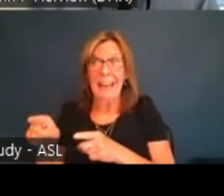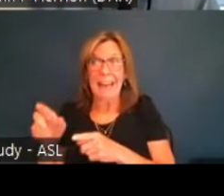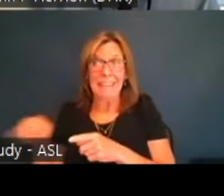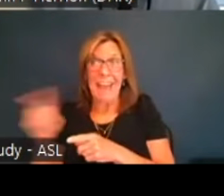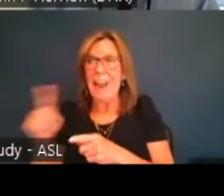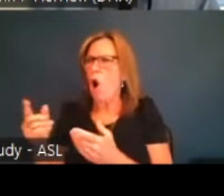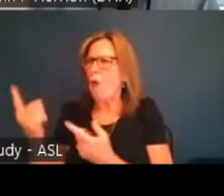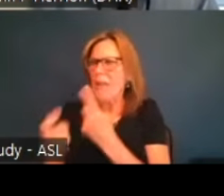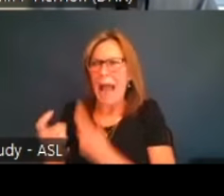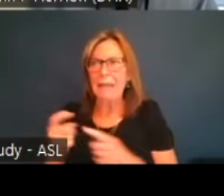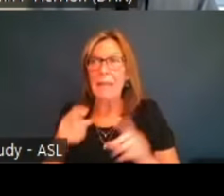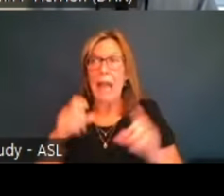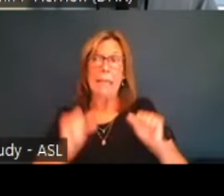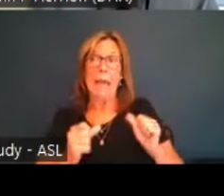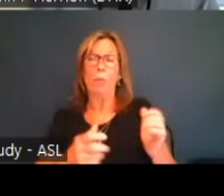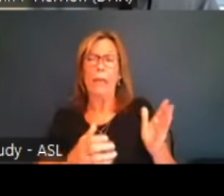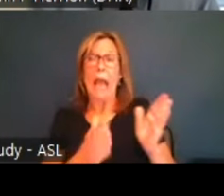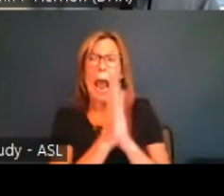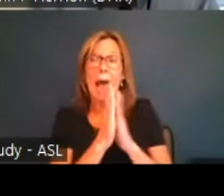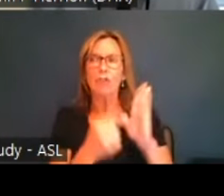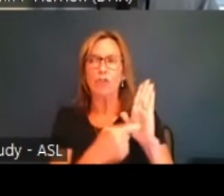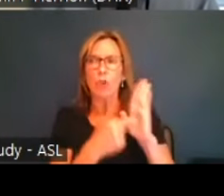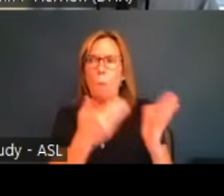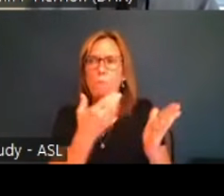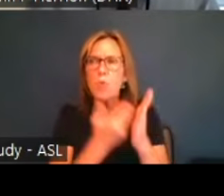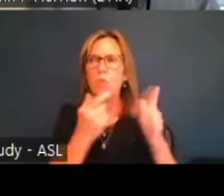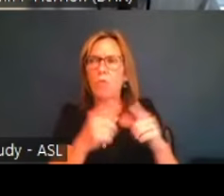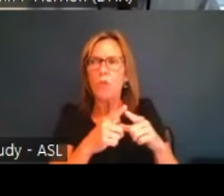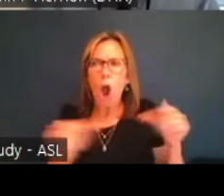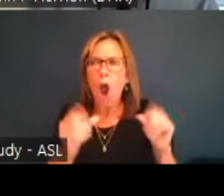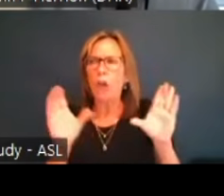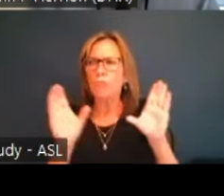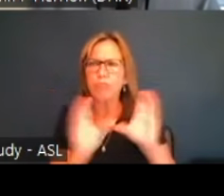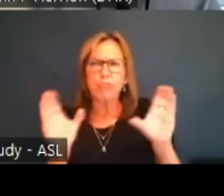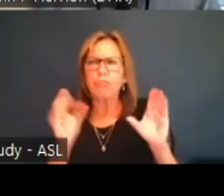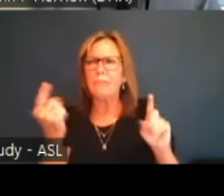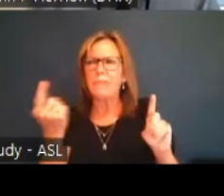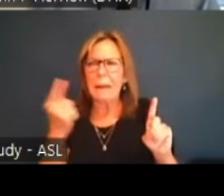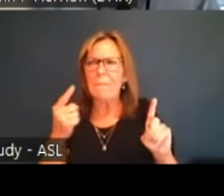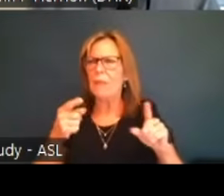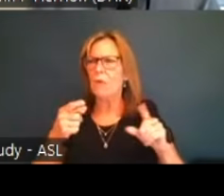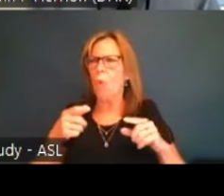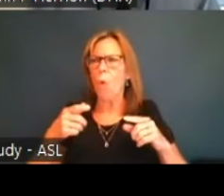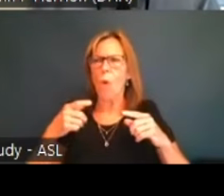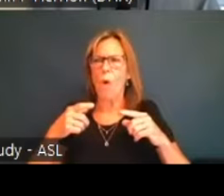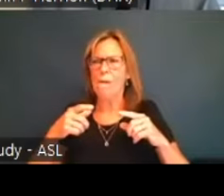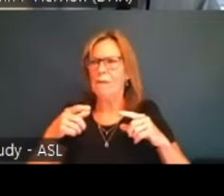that the dog has been professionally trained? And the answer under the Americans with Disabilities Act is no,